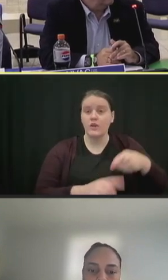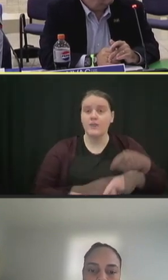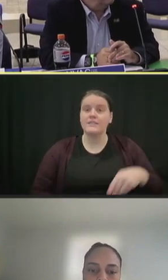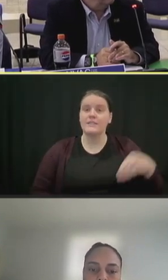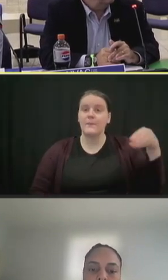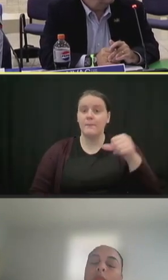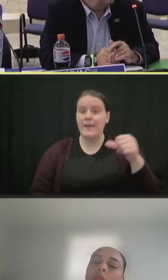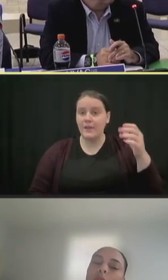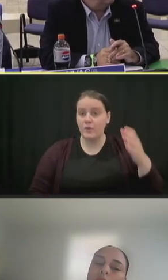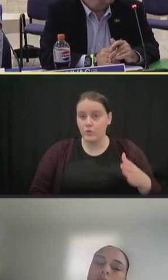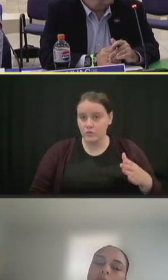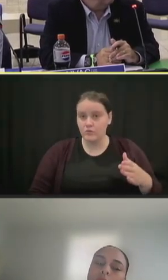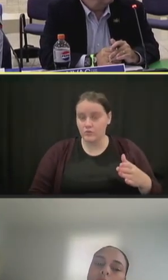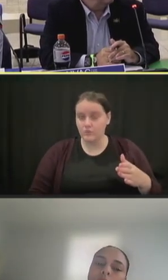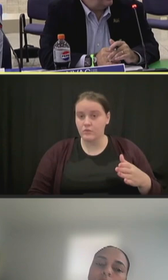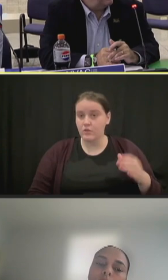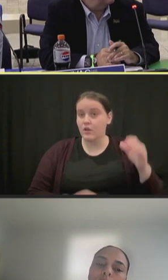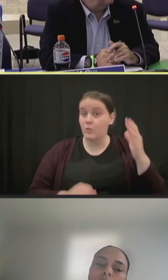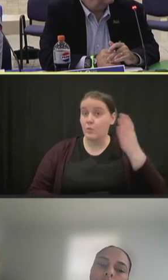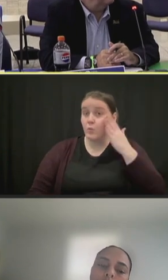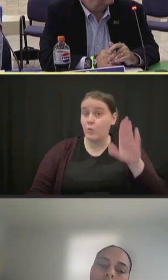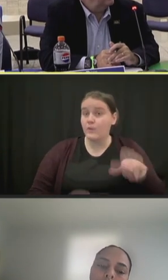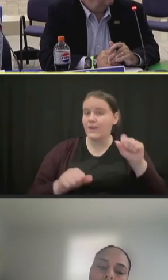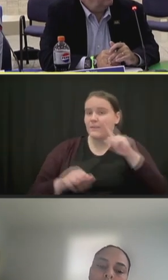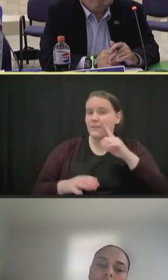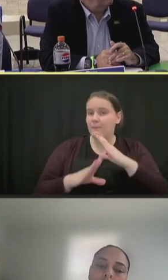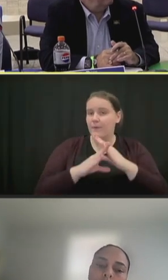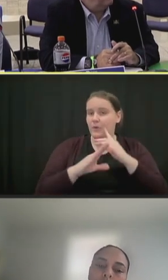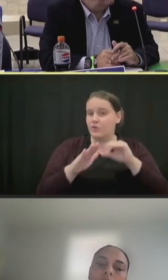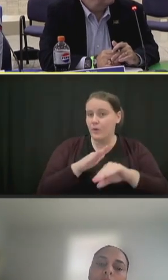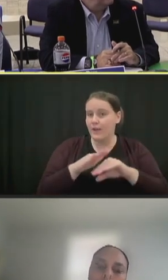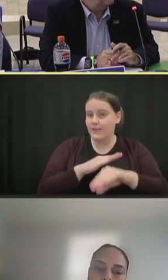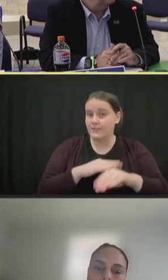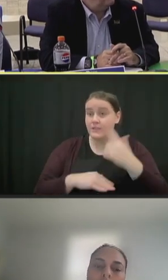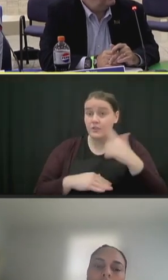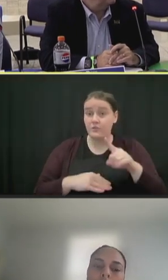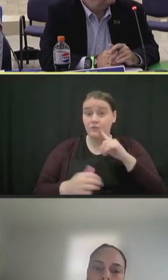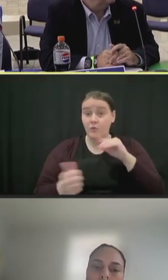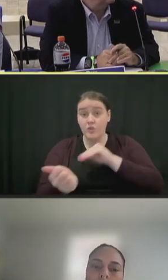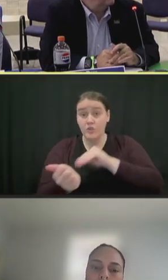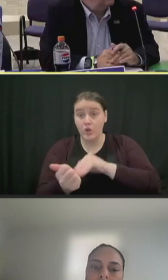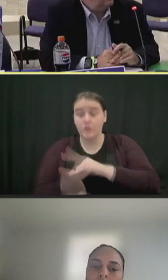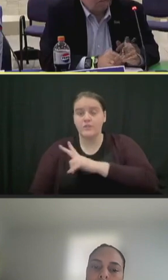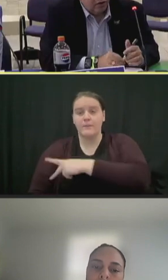know that they could be a barrier to access for the providers as well as the patients. And so,